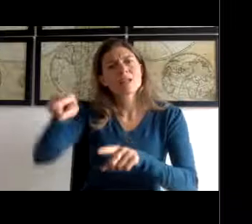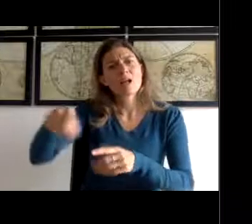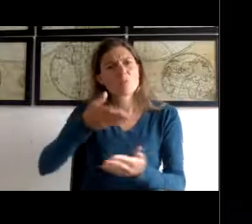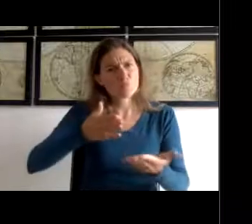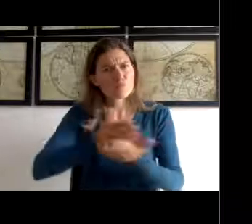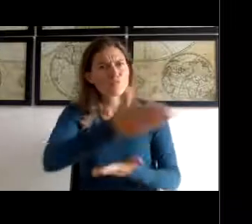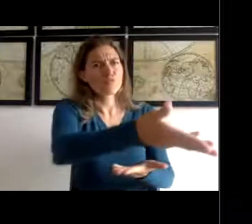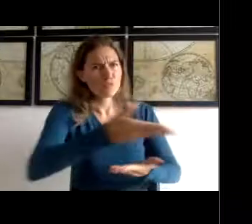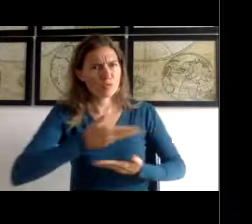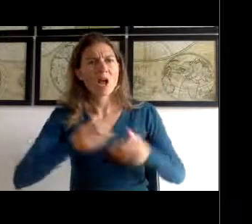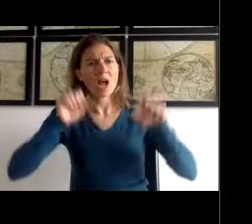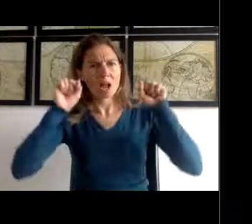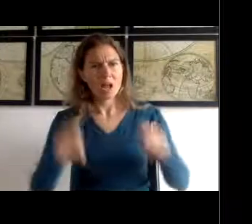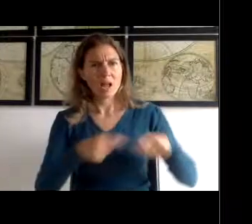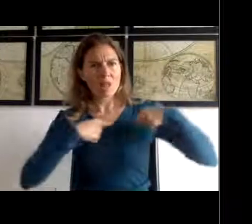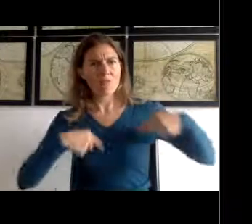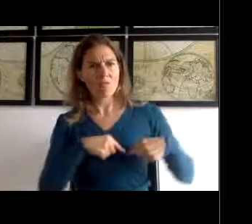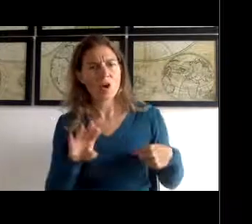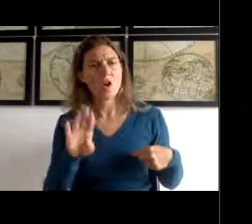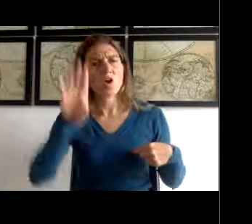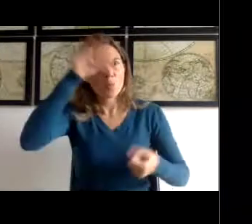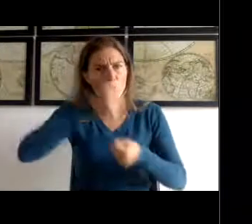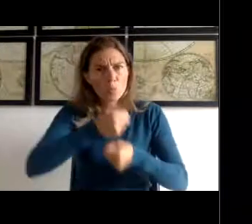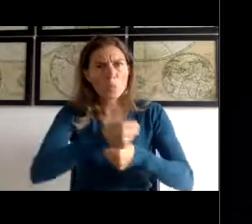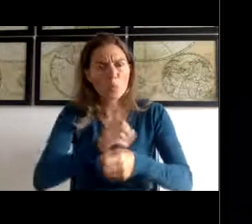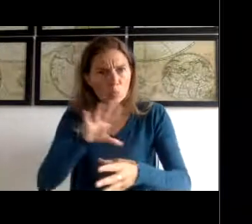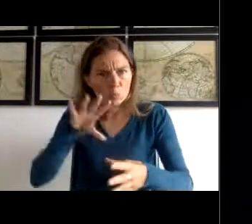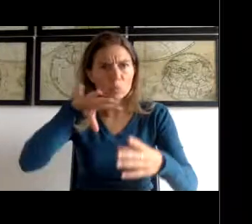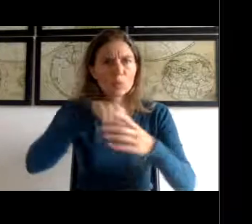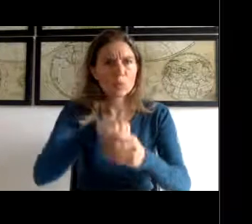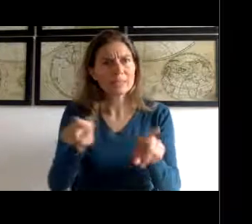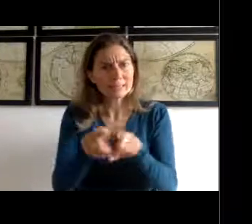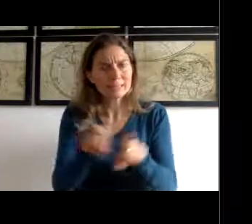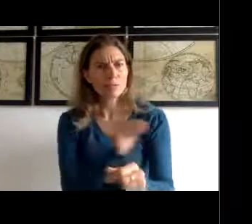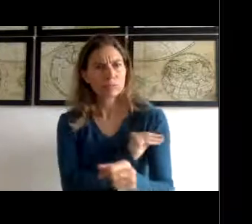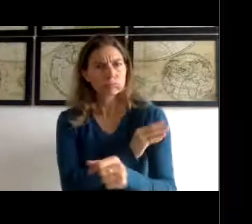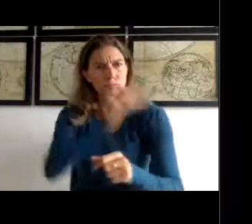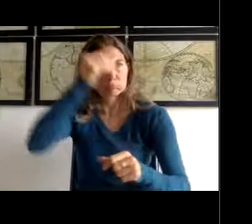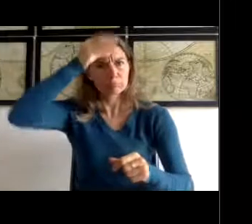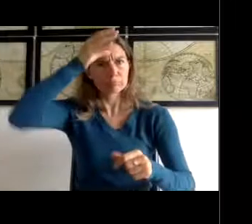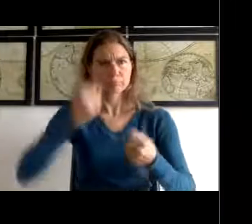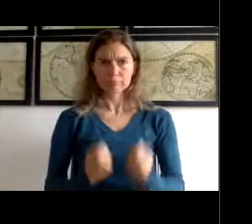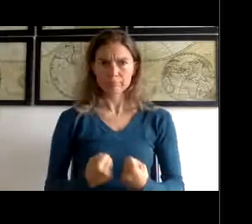Then I want to come to practical benefits and barriers.